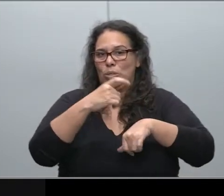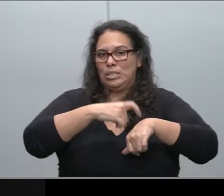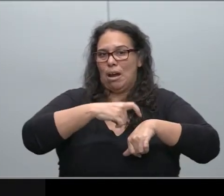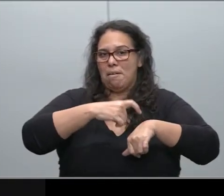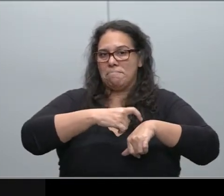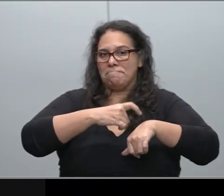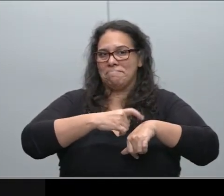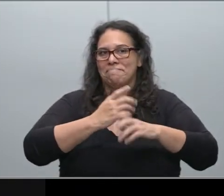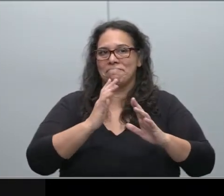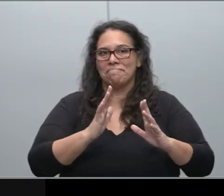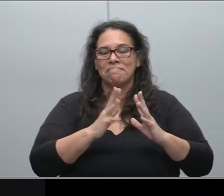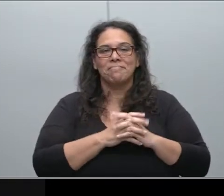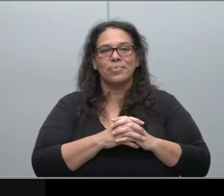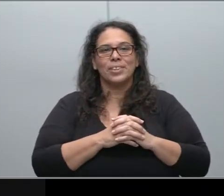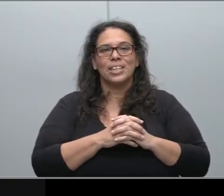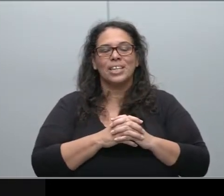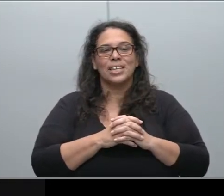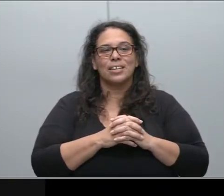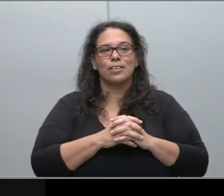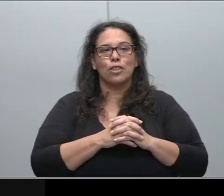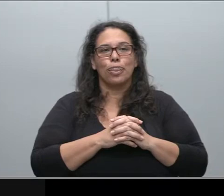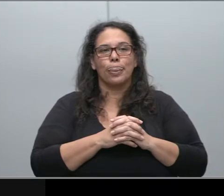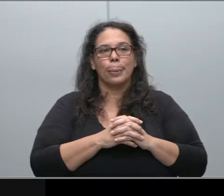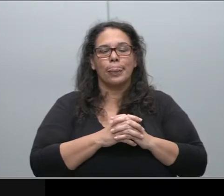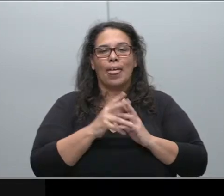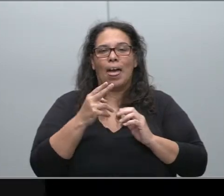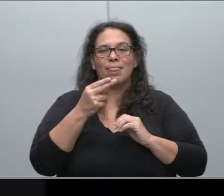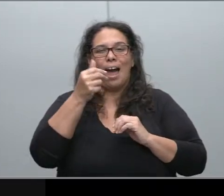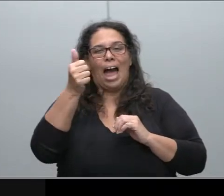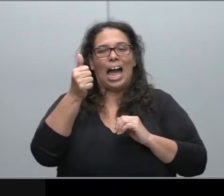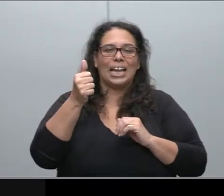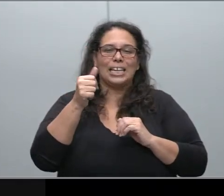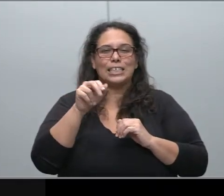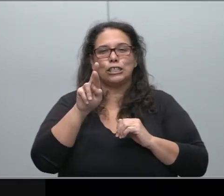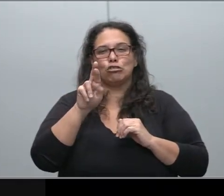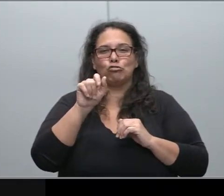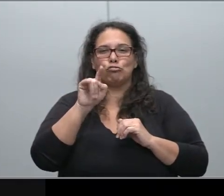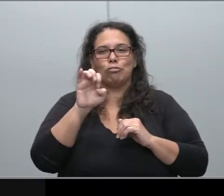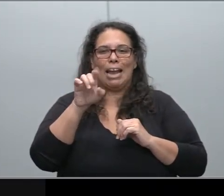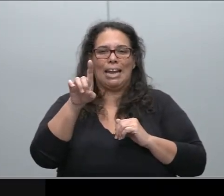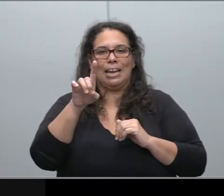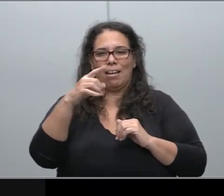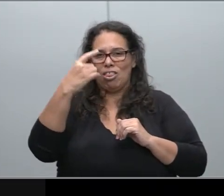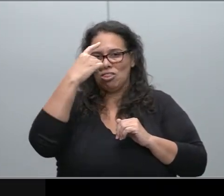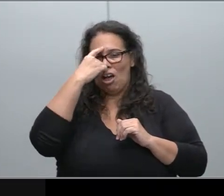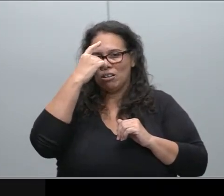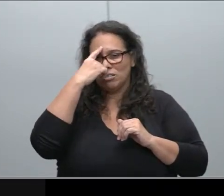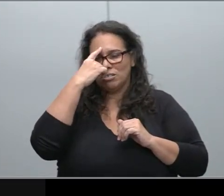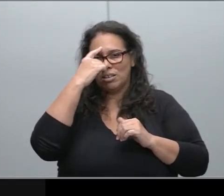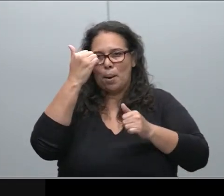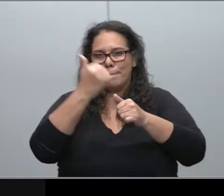the links are in the summary for the YouTube video that you're watching. So you can actually directly click in and using the code